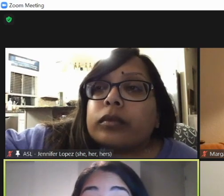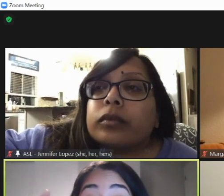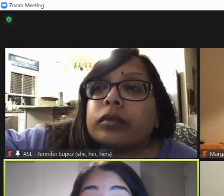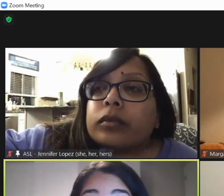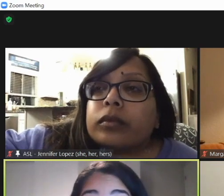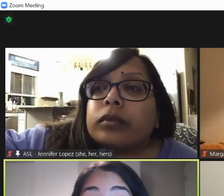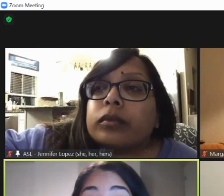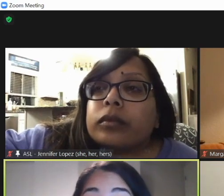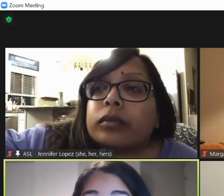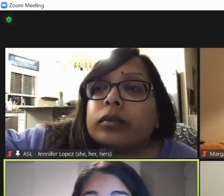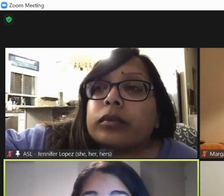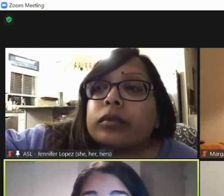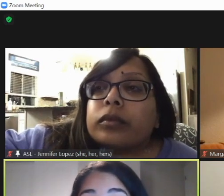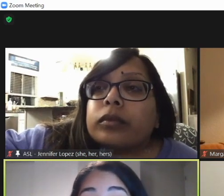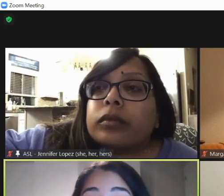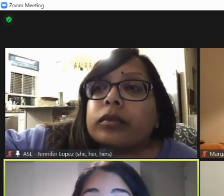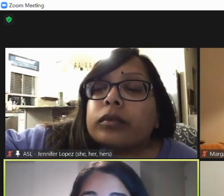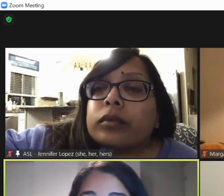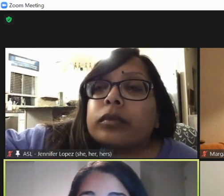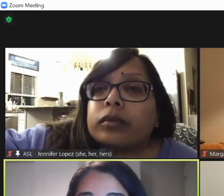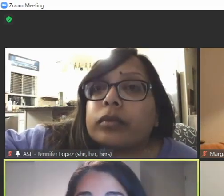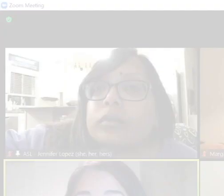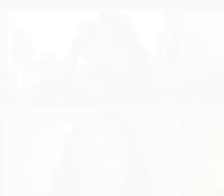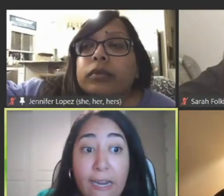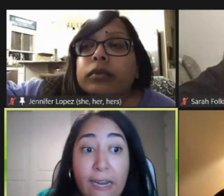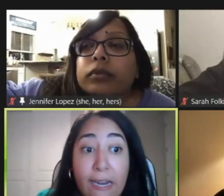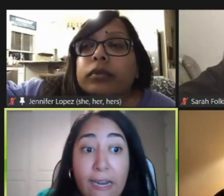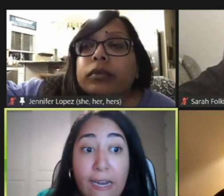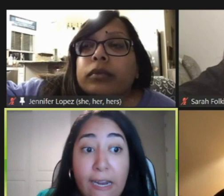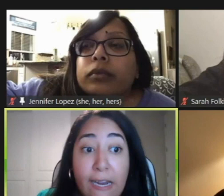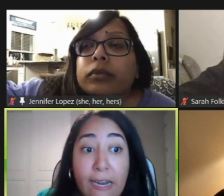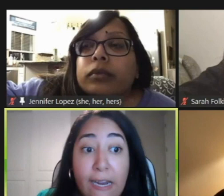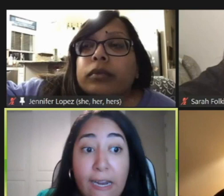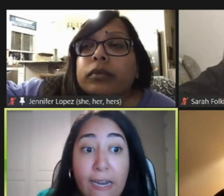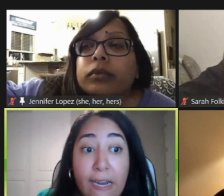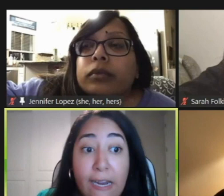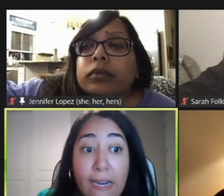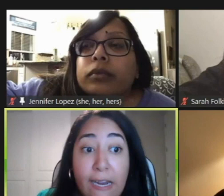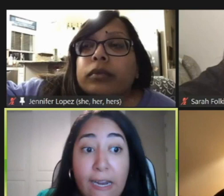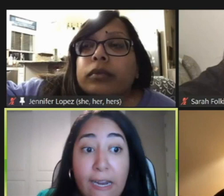as an audience member and keep track of. [AD] In the participants listing, she clicks on a participant